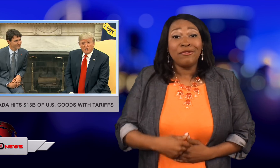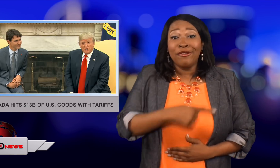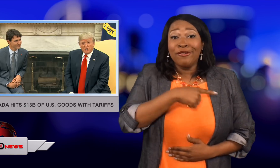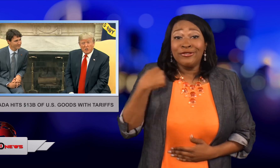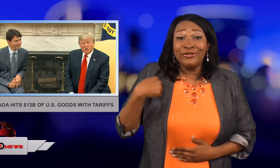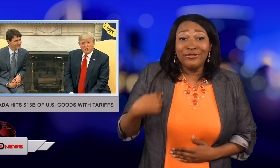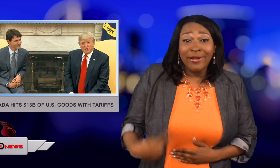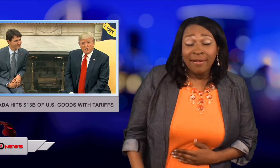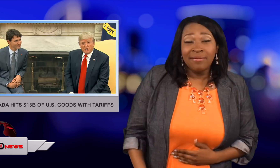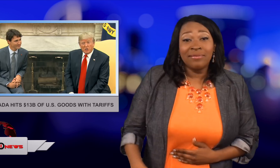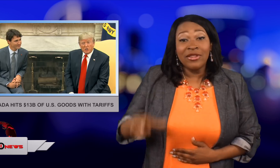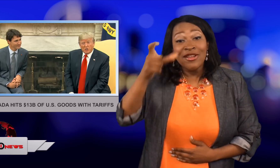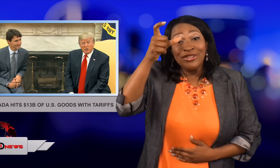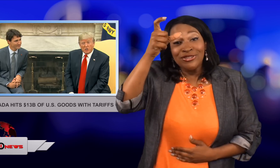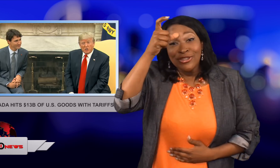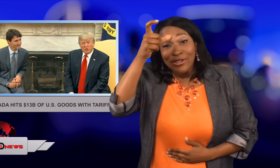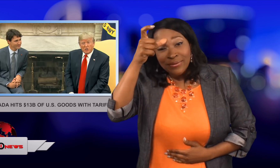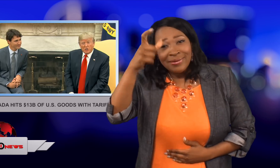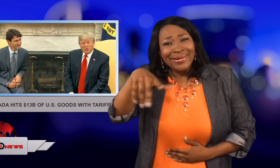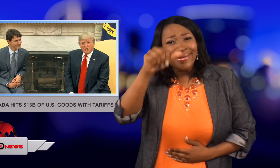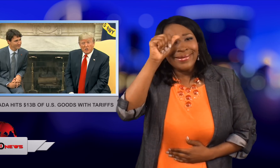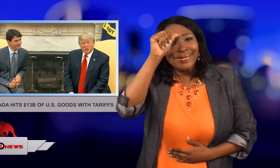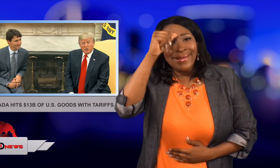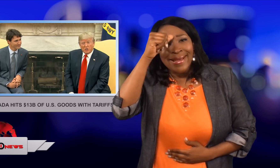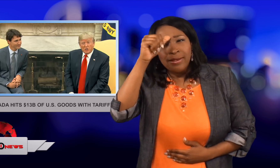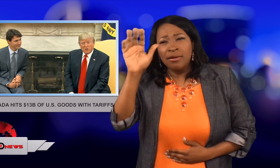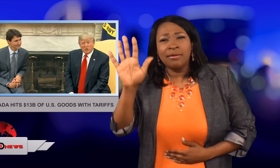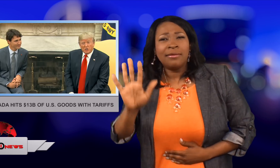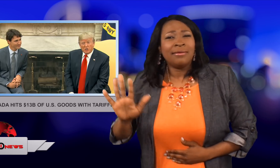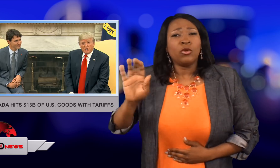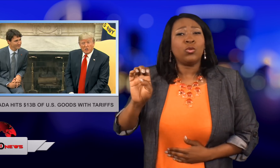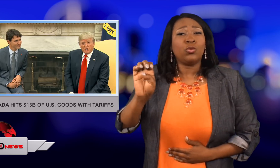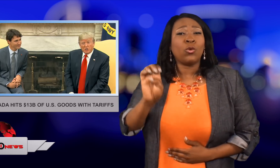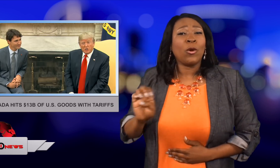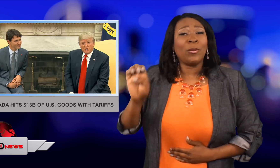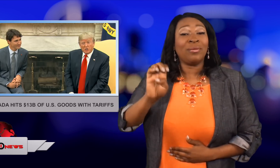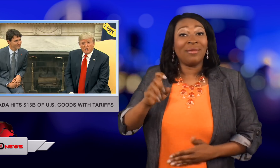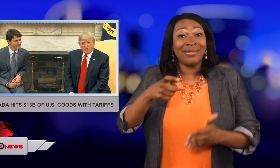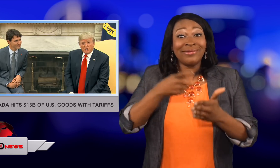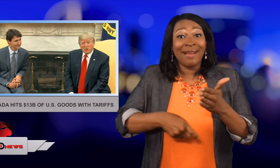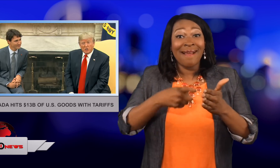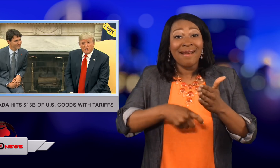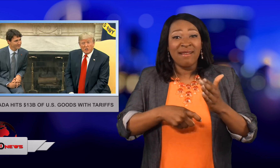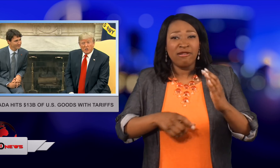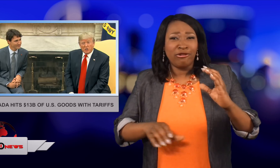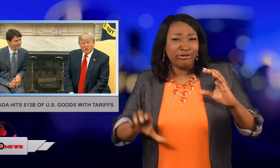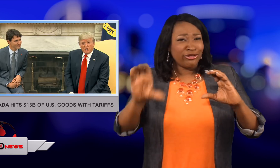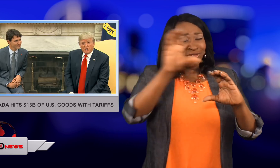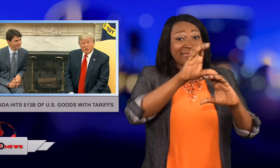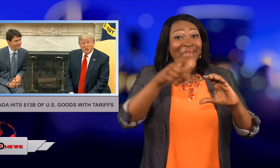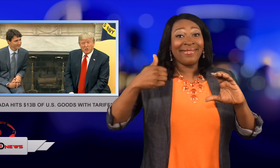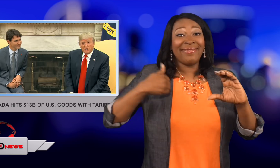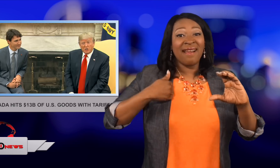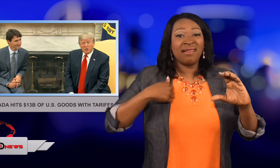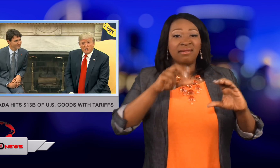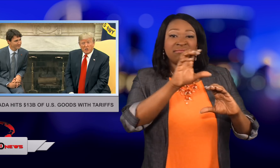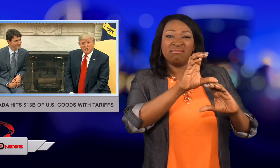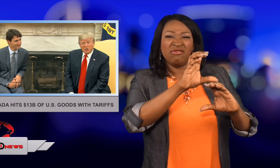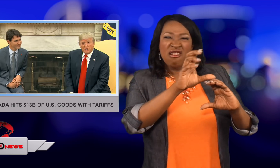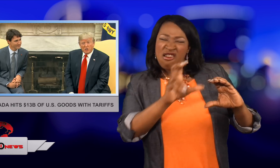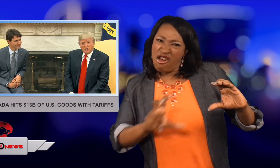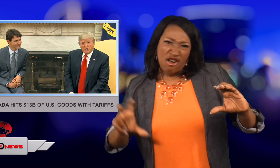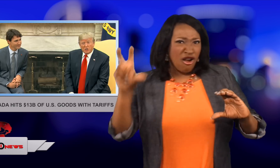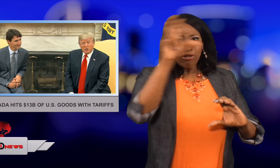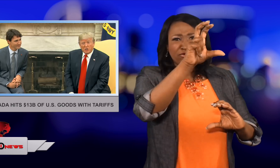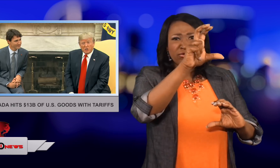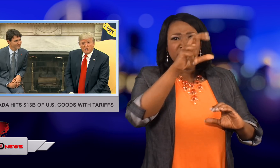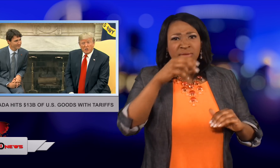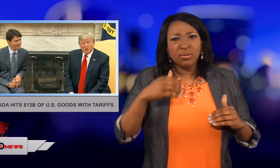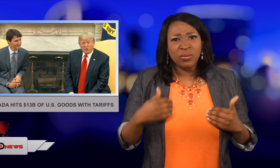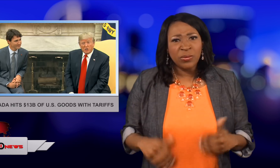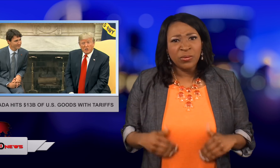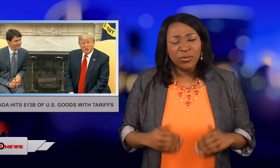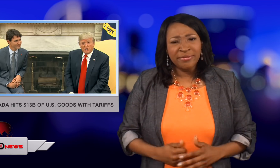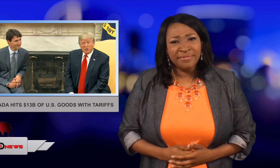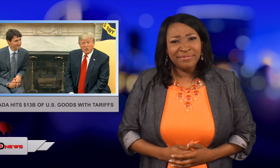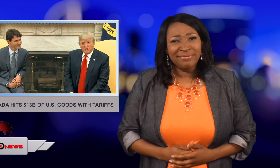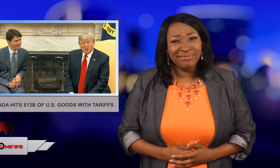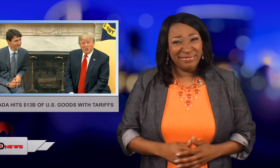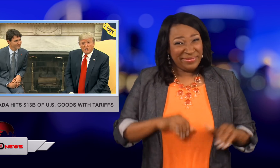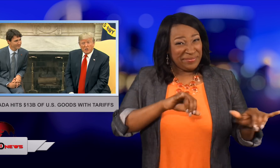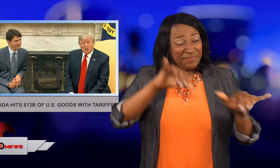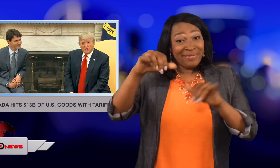China, Turkey, India and the European Union.